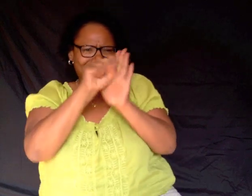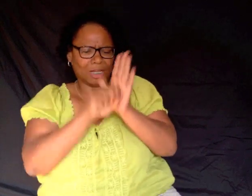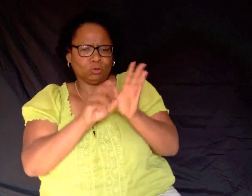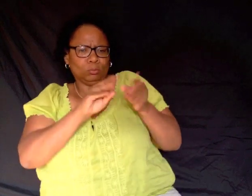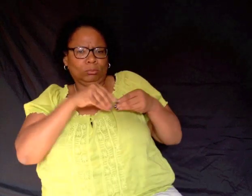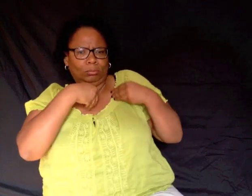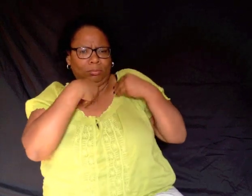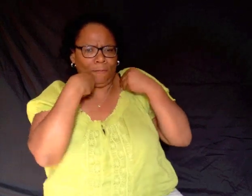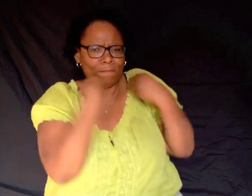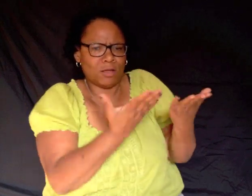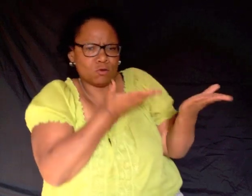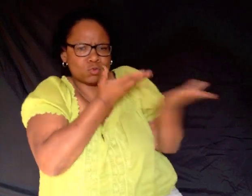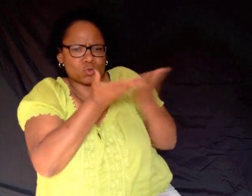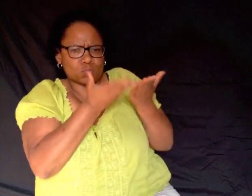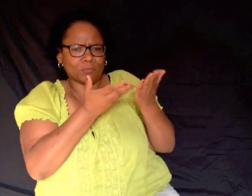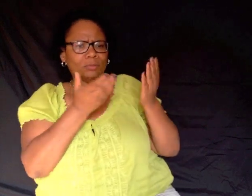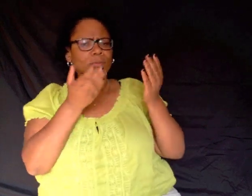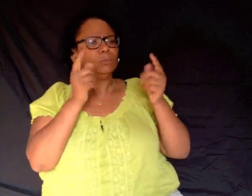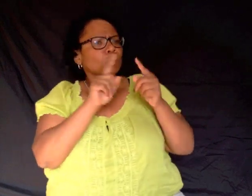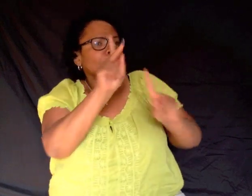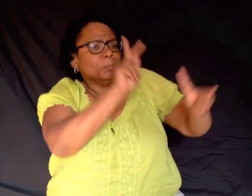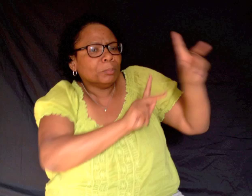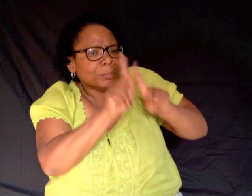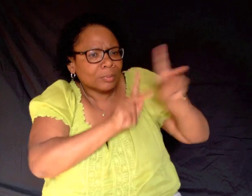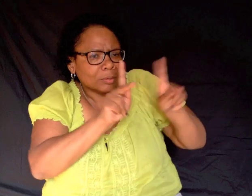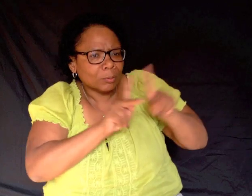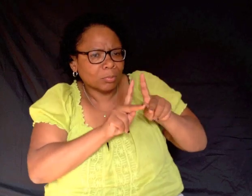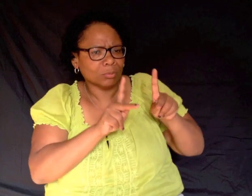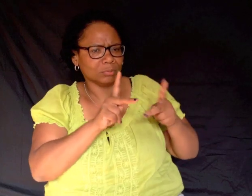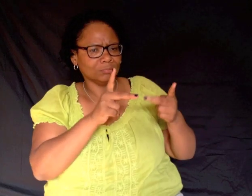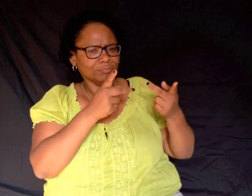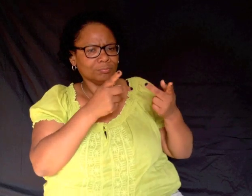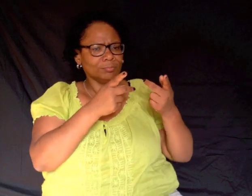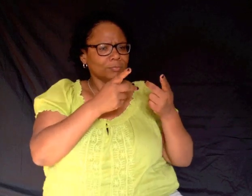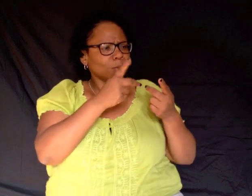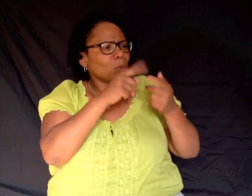requires States provide services so people